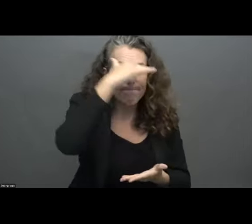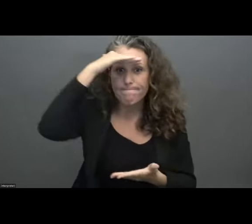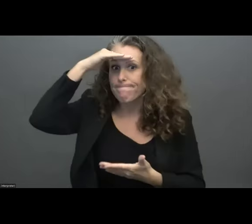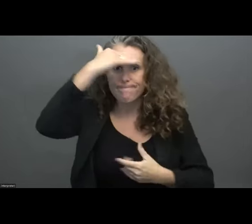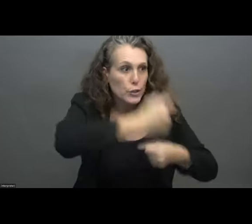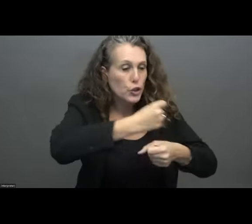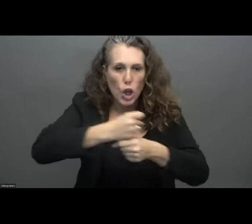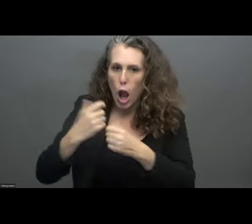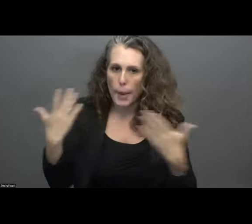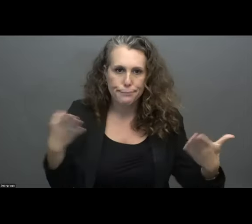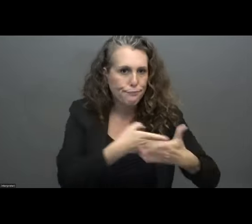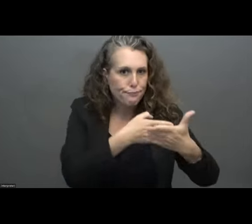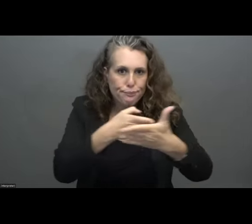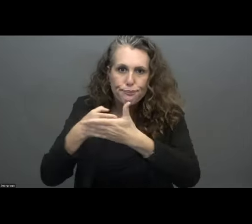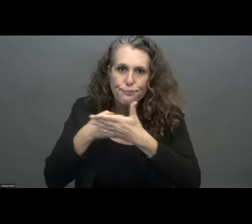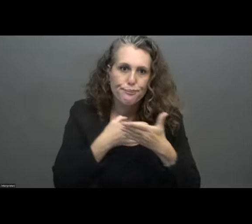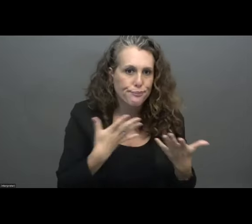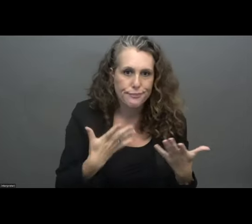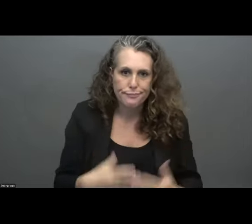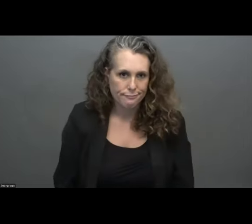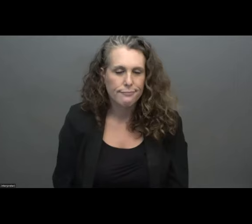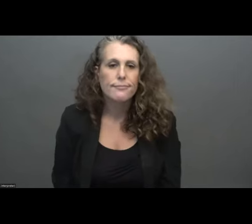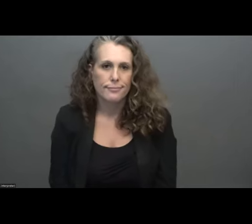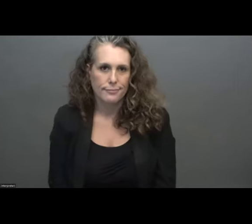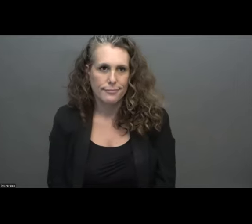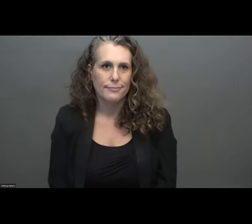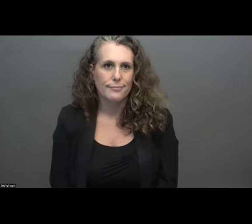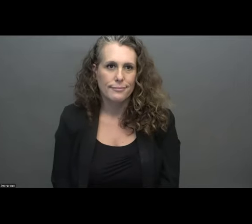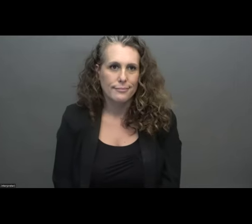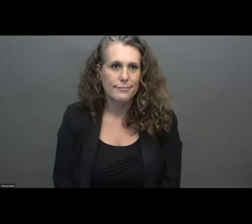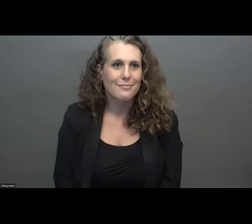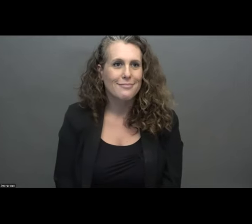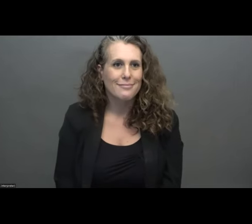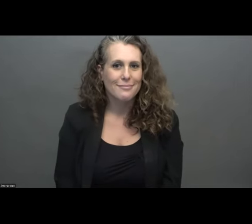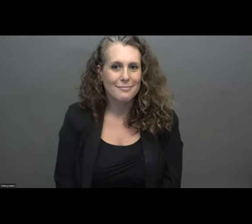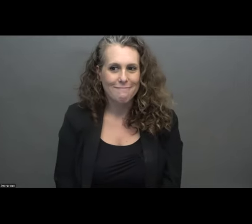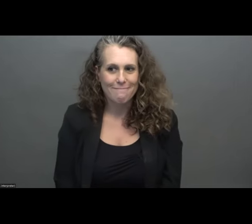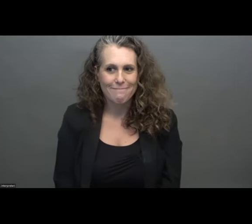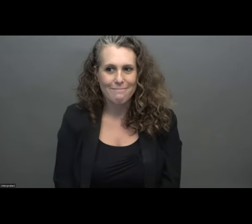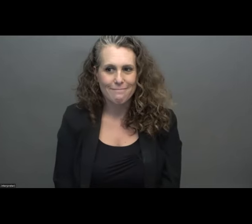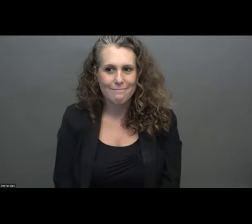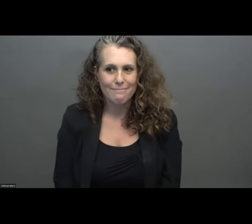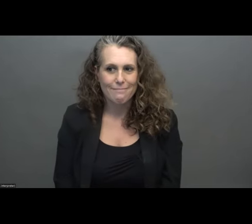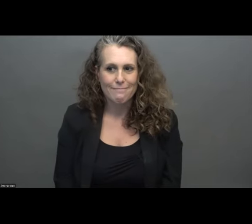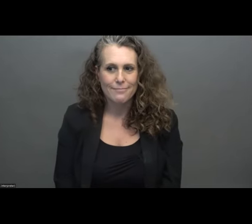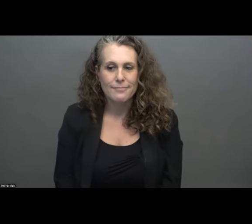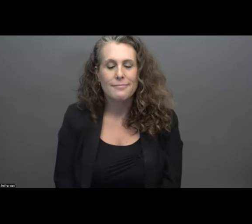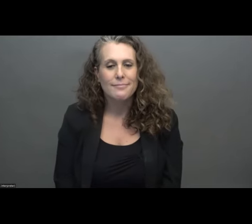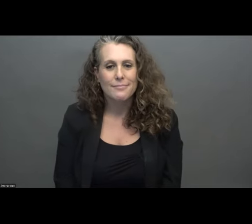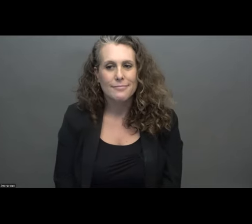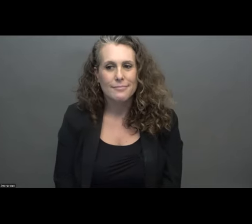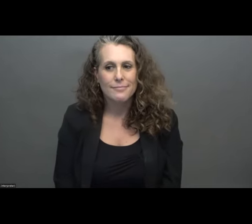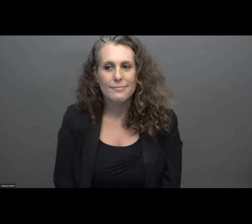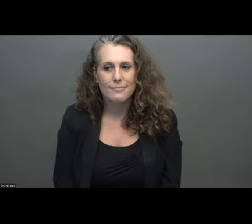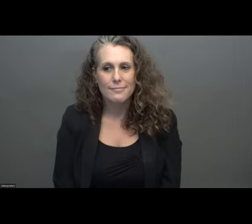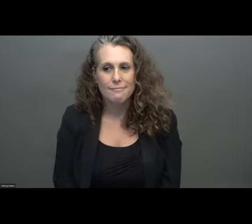the DC legalistic. 16:09:16 And if I'm loving the move to make